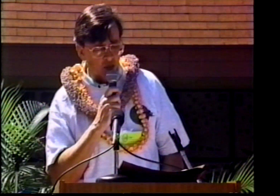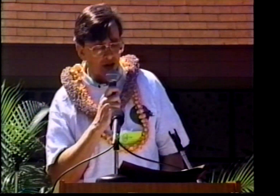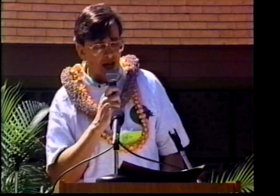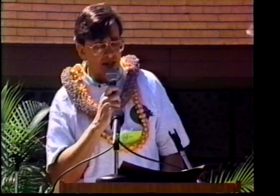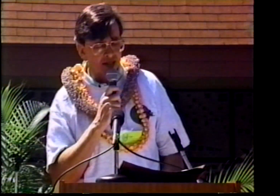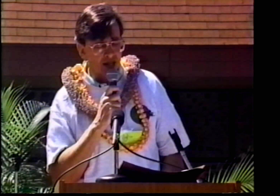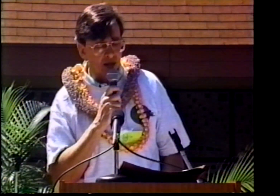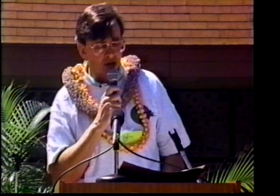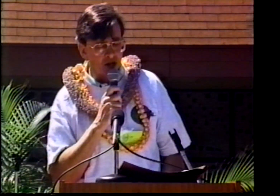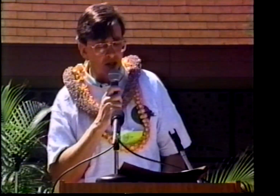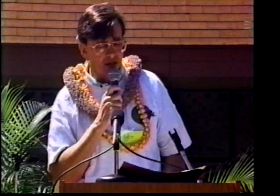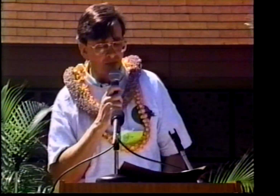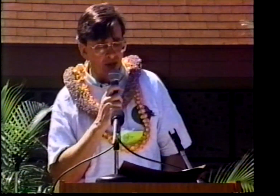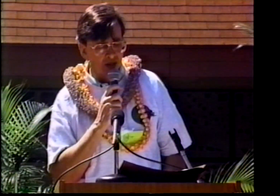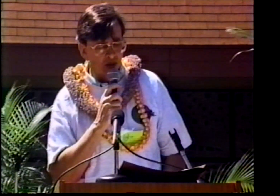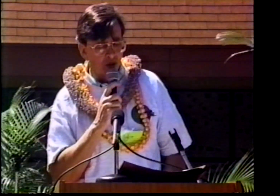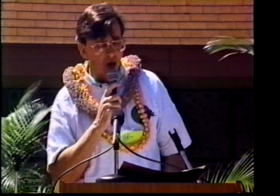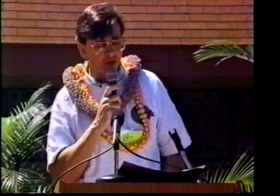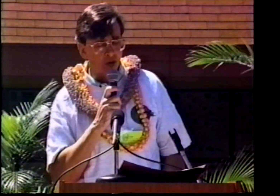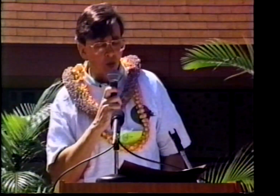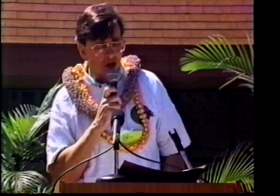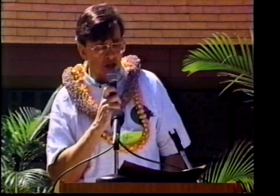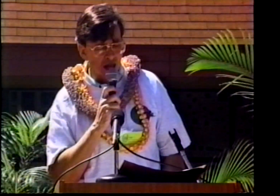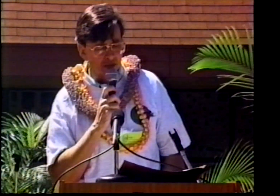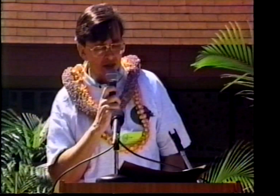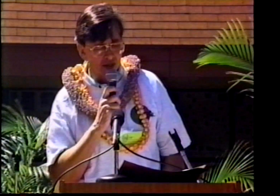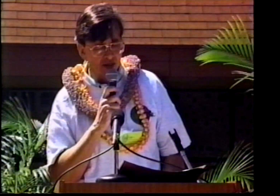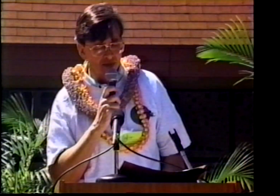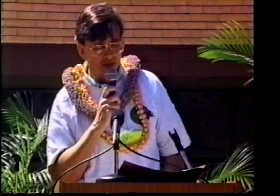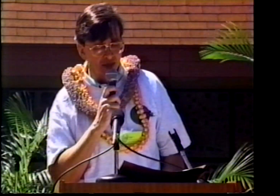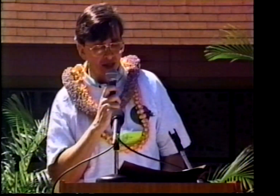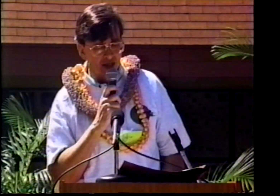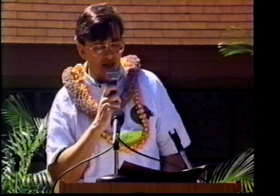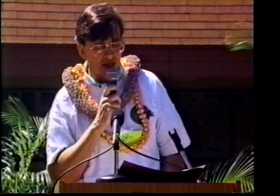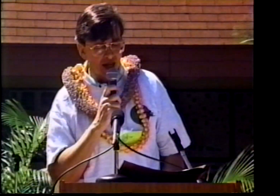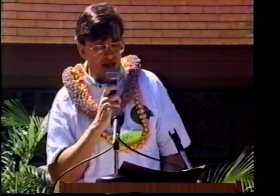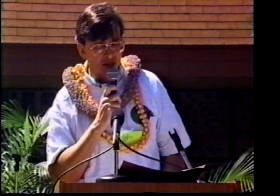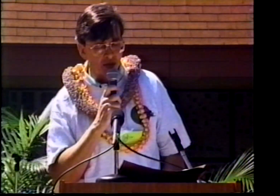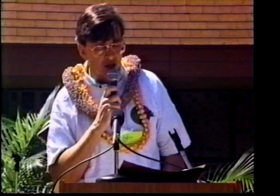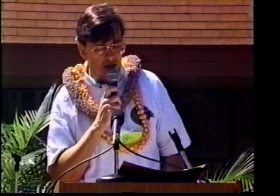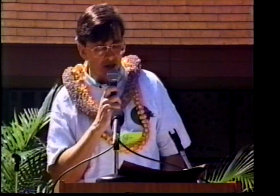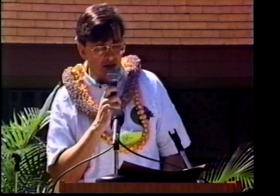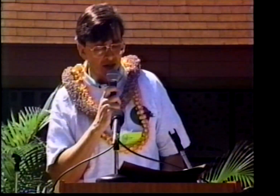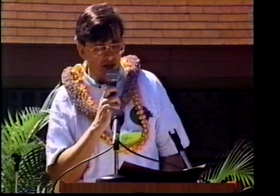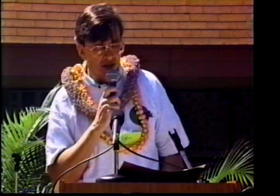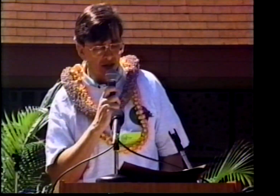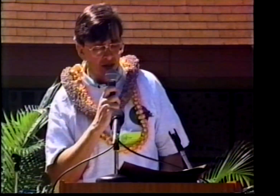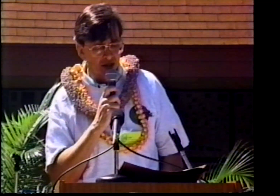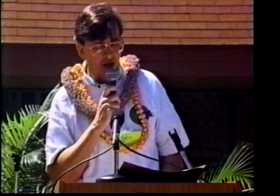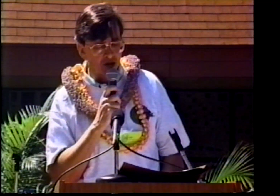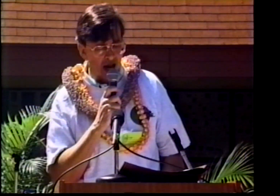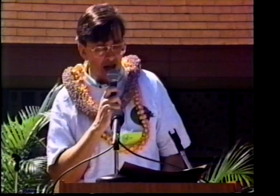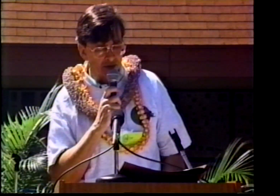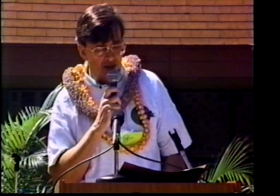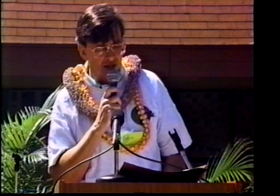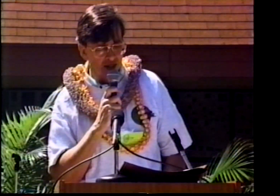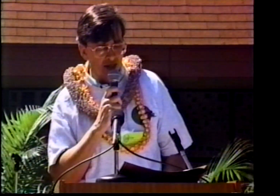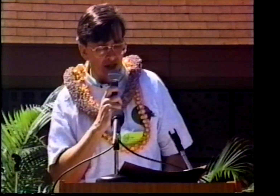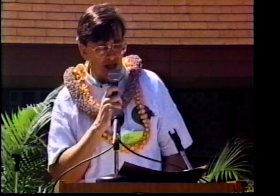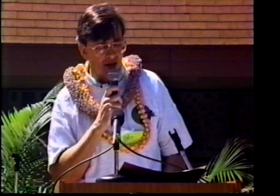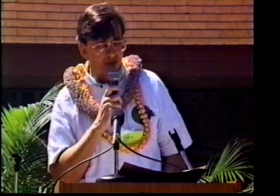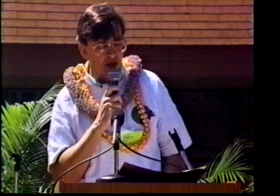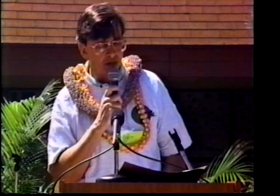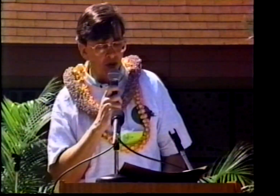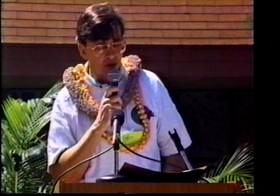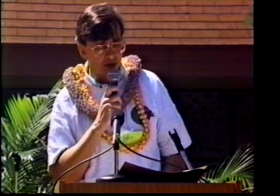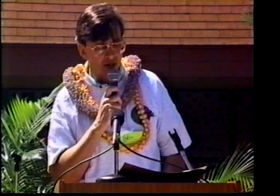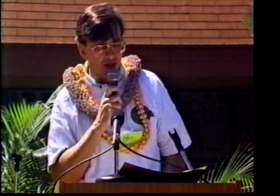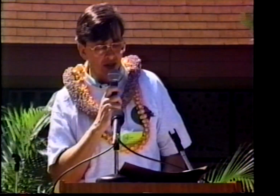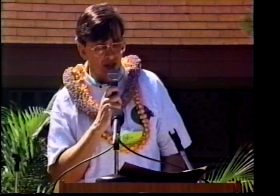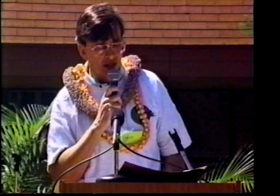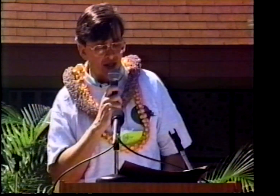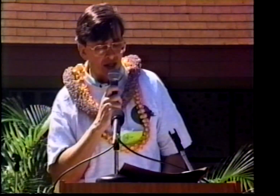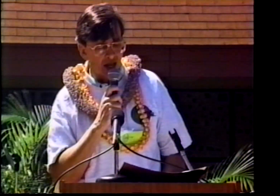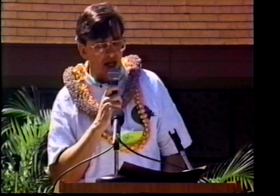And whereas the celebration will offer workshops, exhibitions, crafts, and vendor booths, and